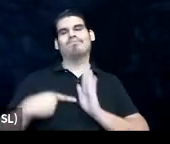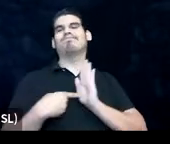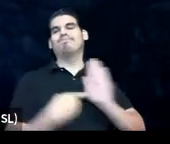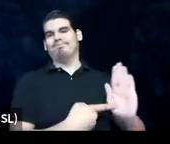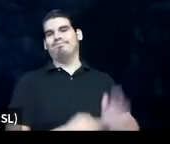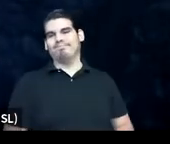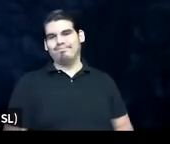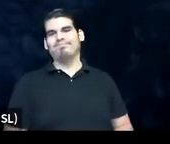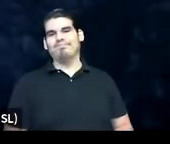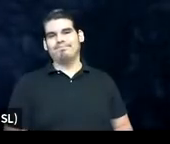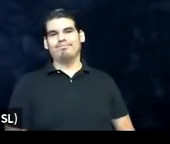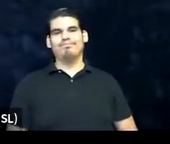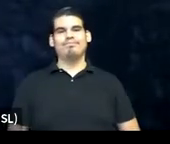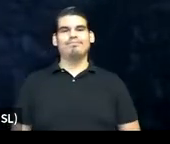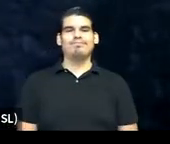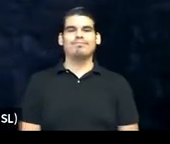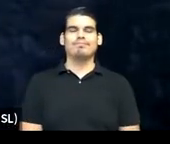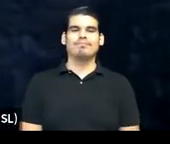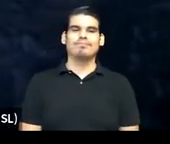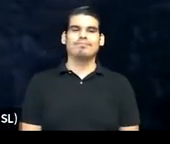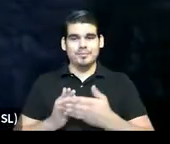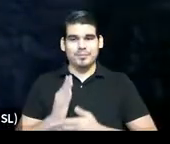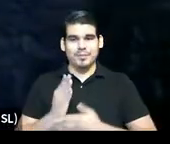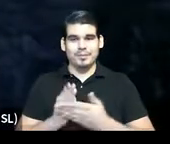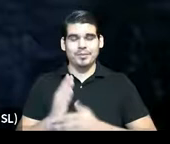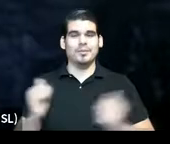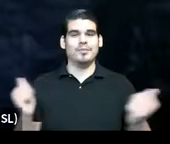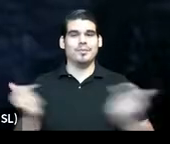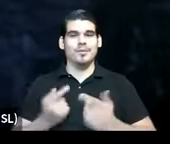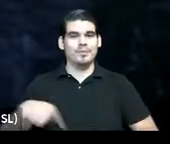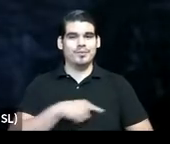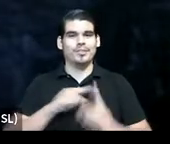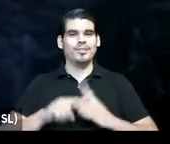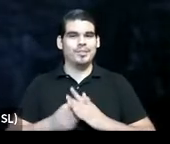Vice President: Welcome back from your breakout rooms. I know that was a very short amount of time, but I hope they helped